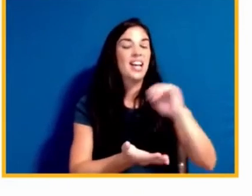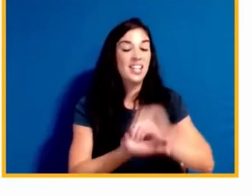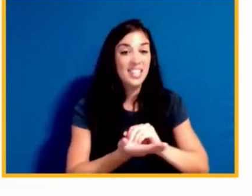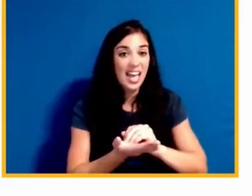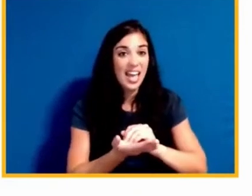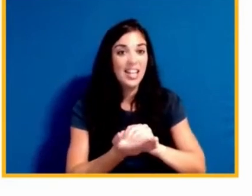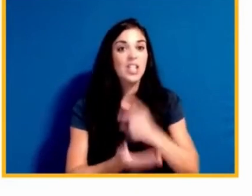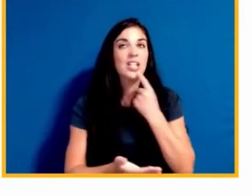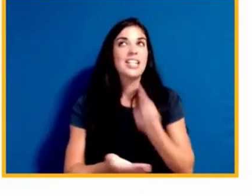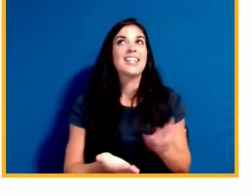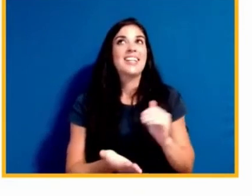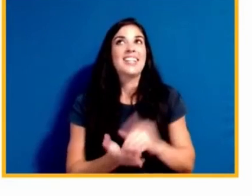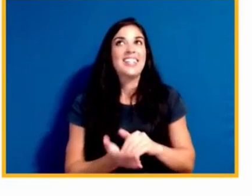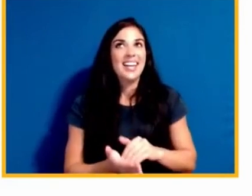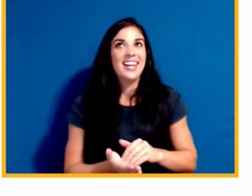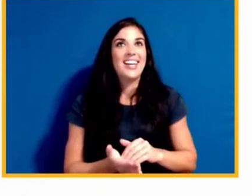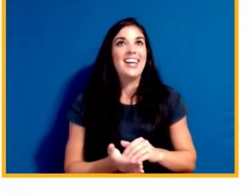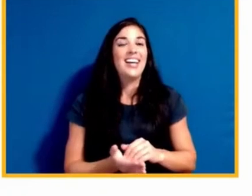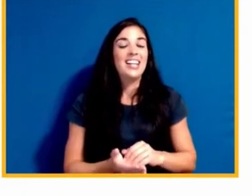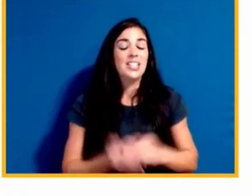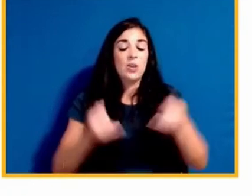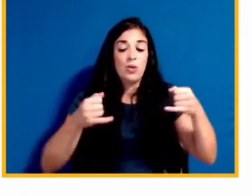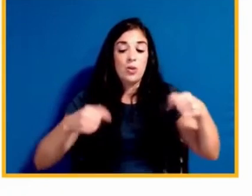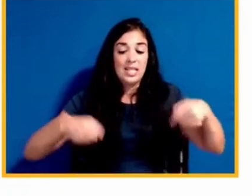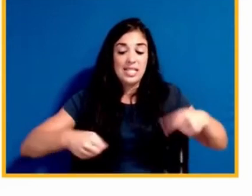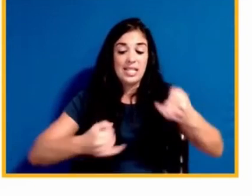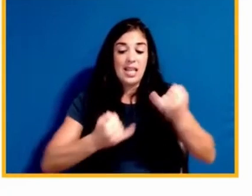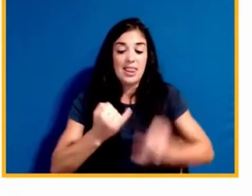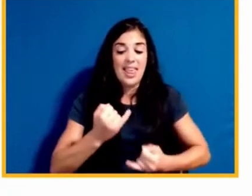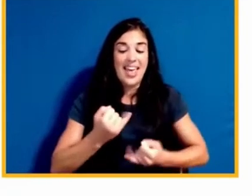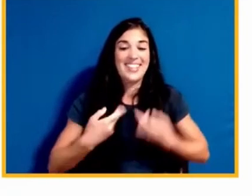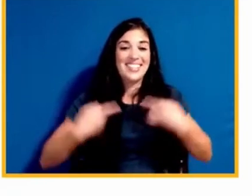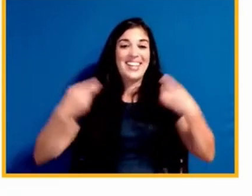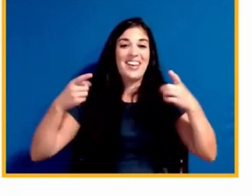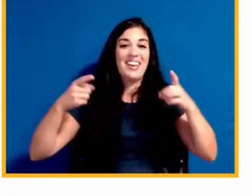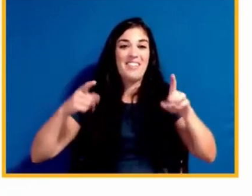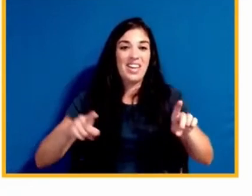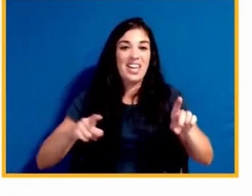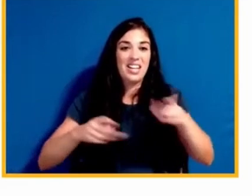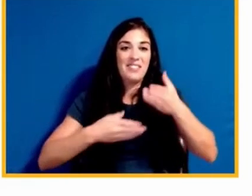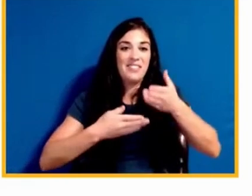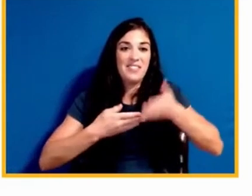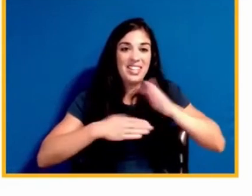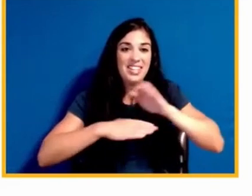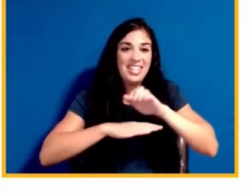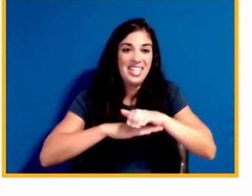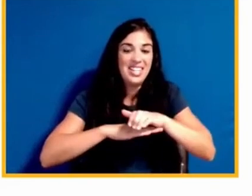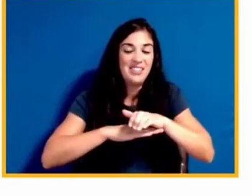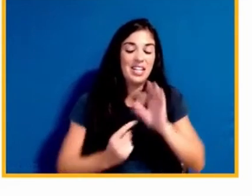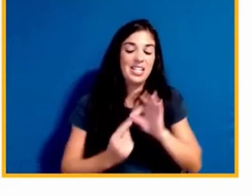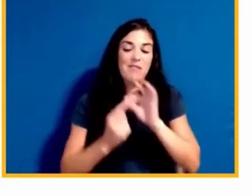It bears repeating, because I mean, this is the last event of the evening aside from the dances happening later on,